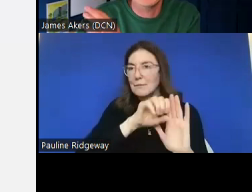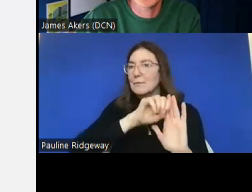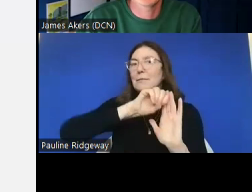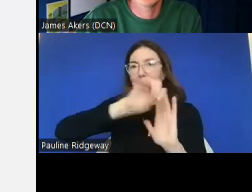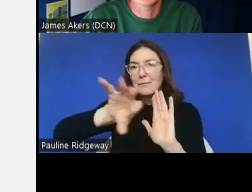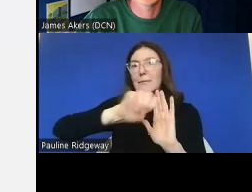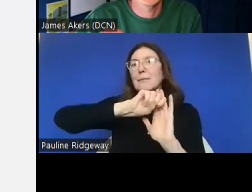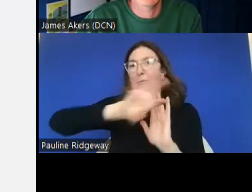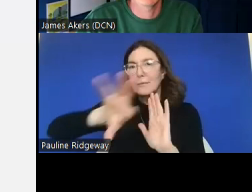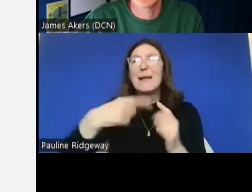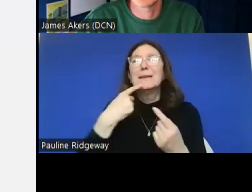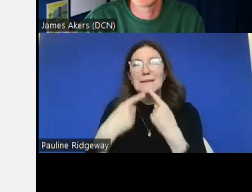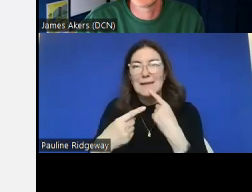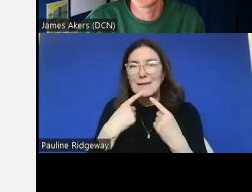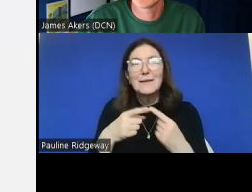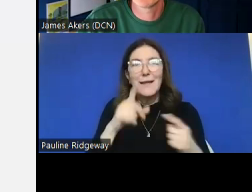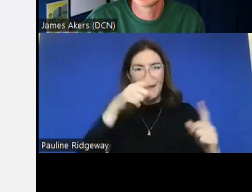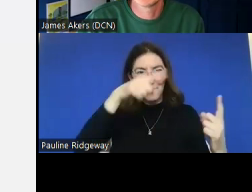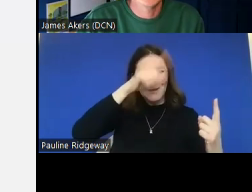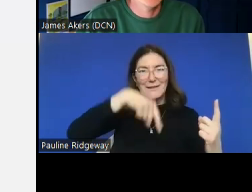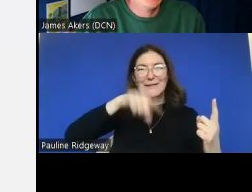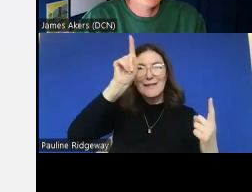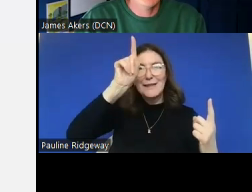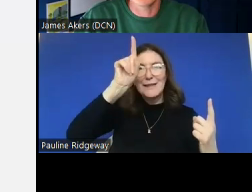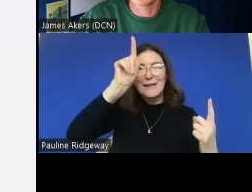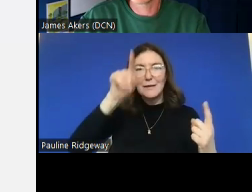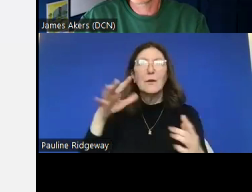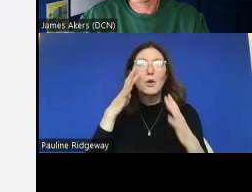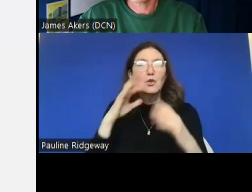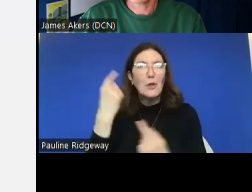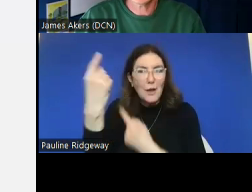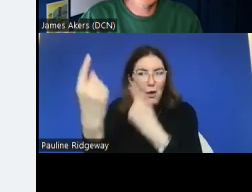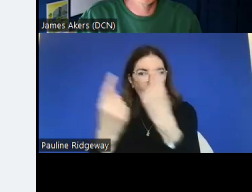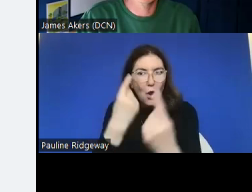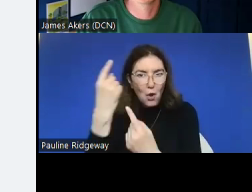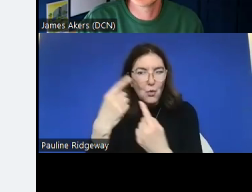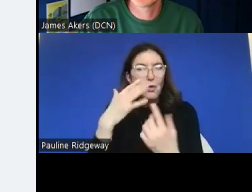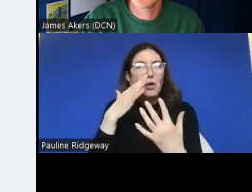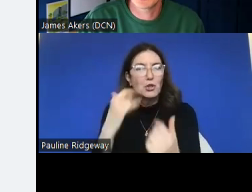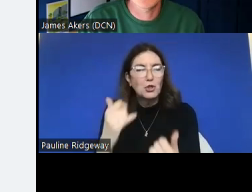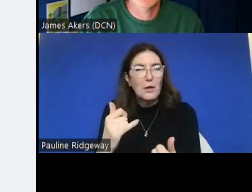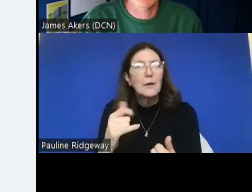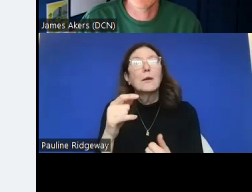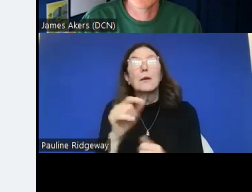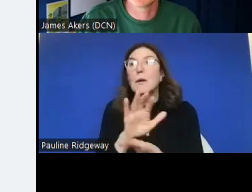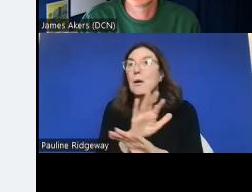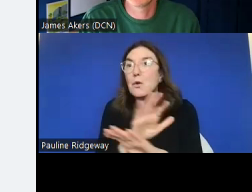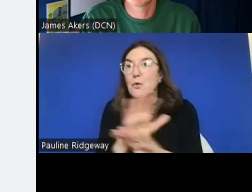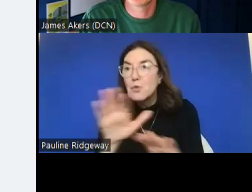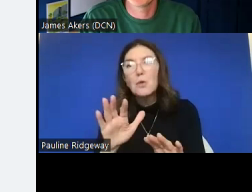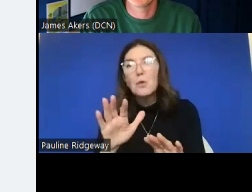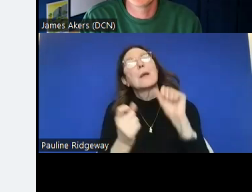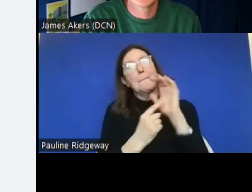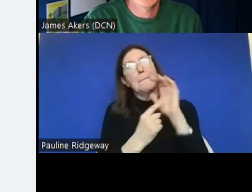Check yours, see if you've got that set up. If not, it's really important you start to think about that soon.